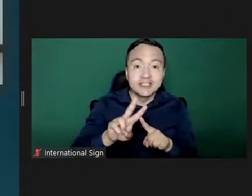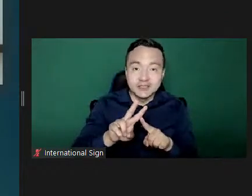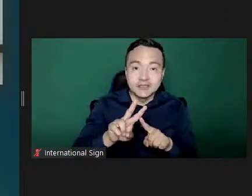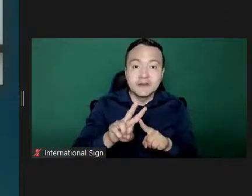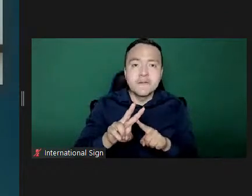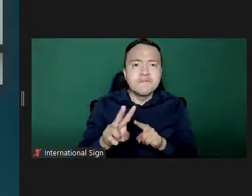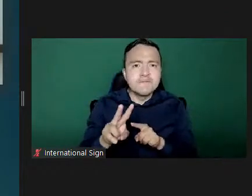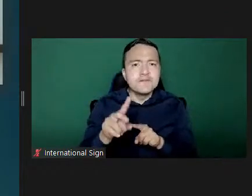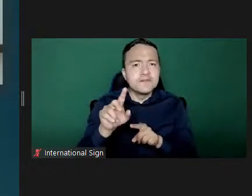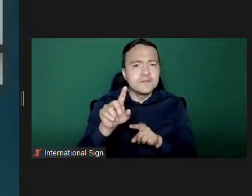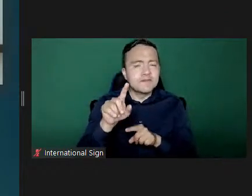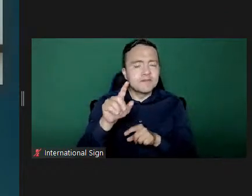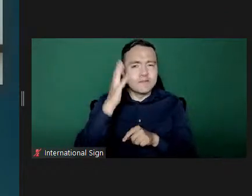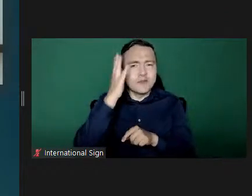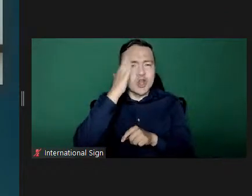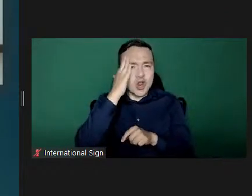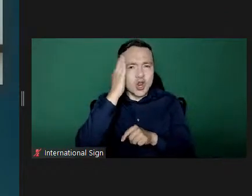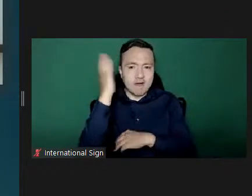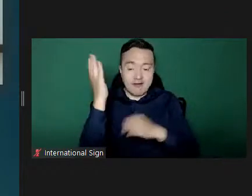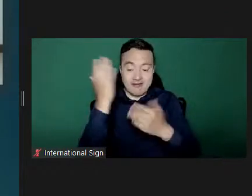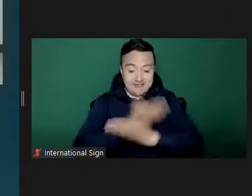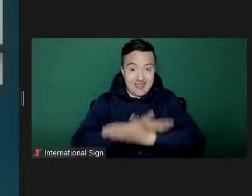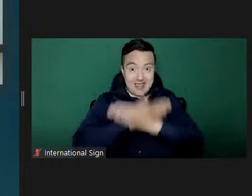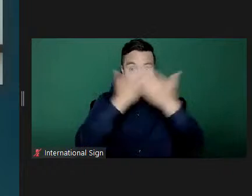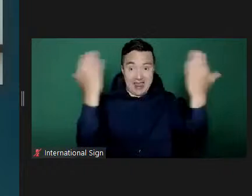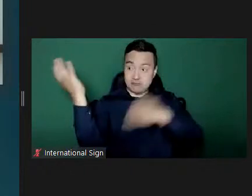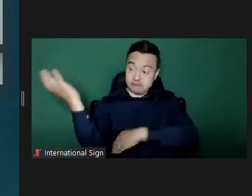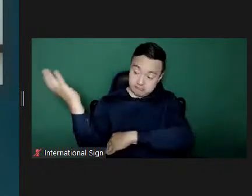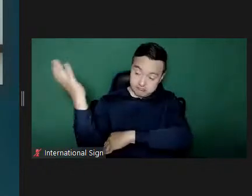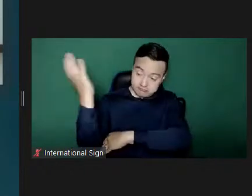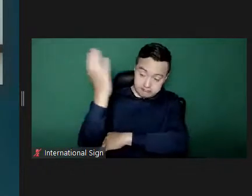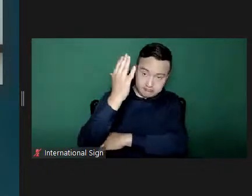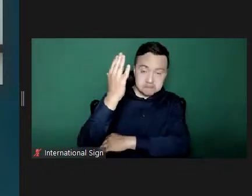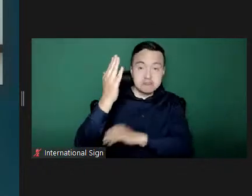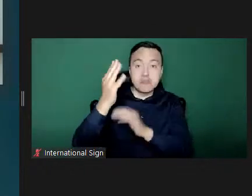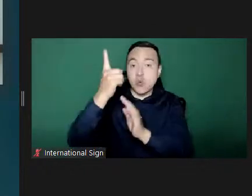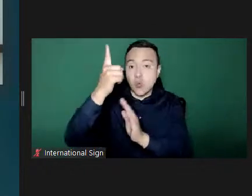watching the television executions, as you see on the screen now.